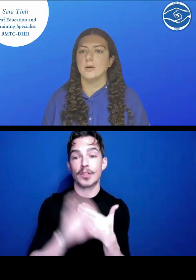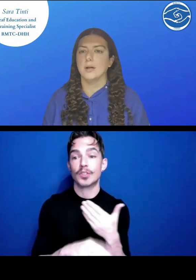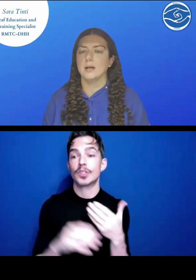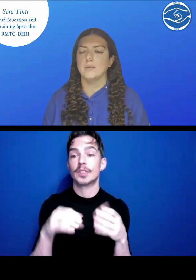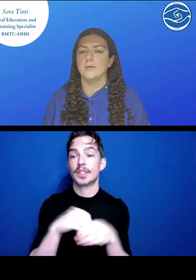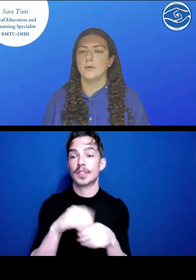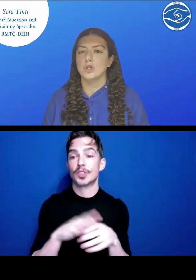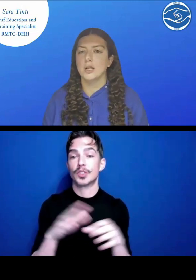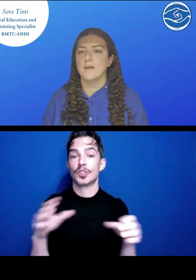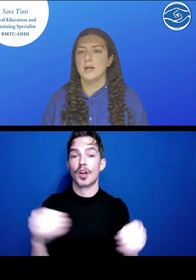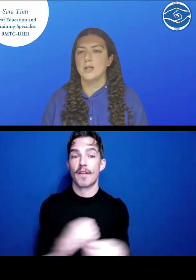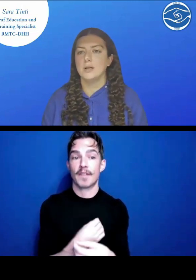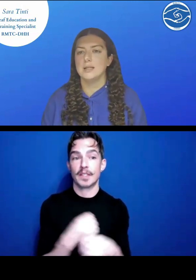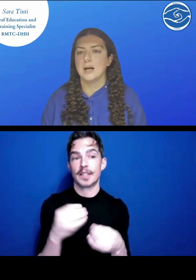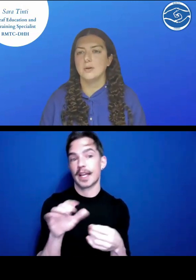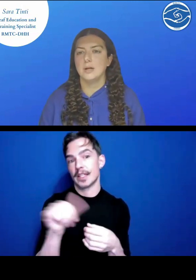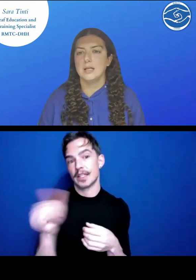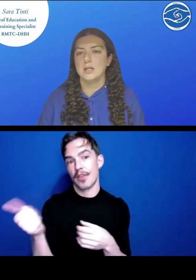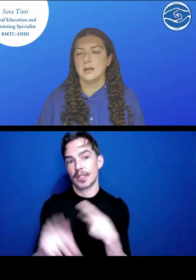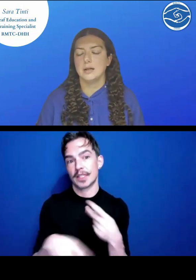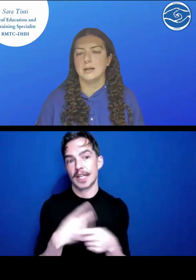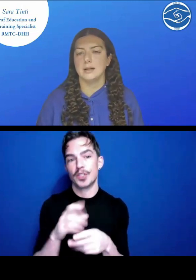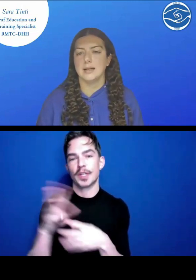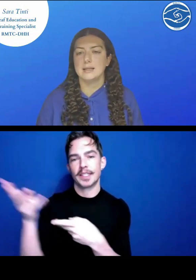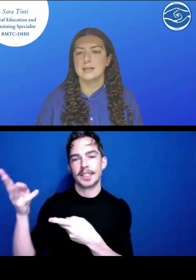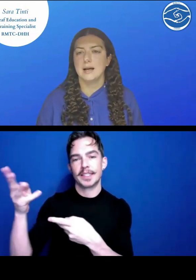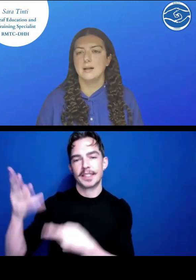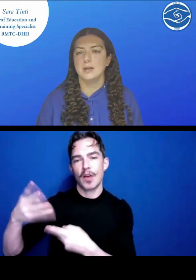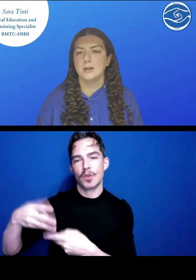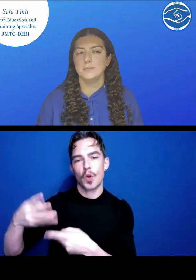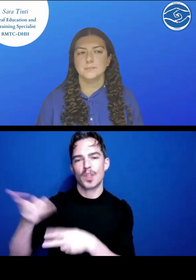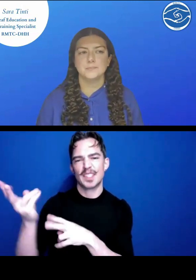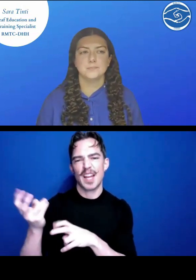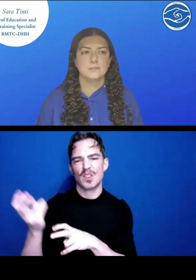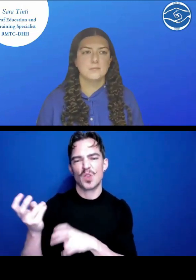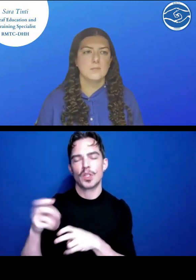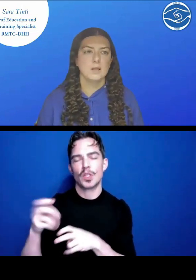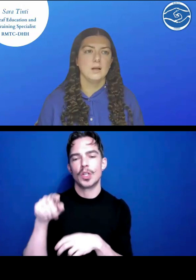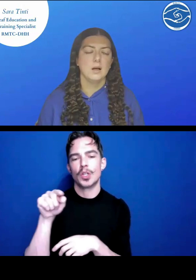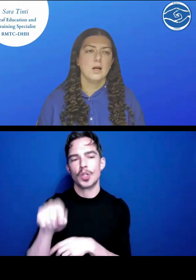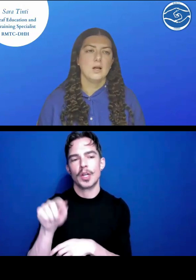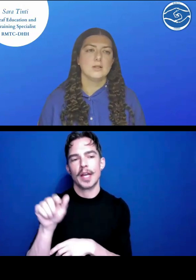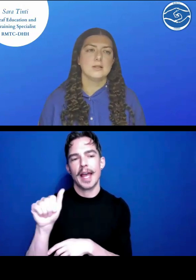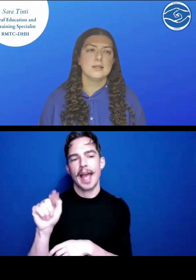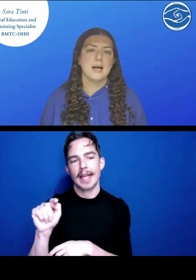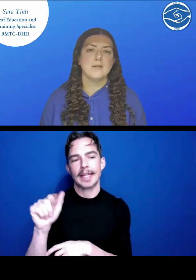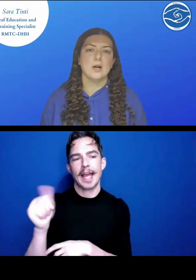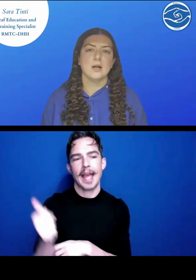another like version of it, you can download a year at a glance calendar. So, this is kind of